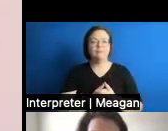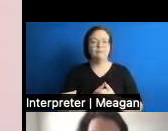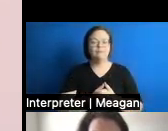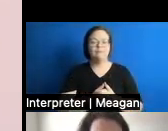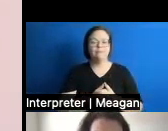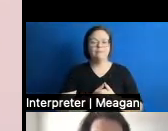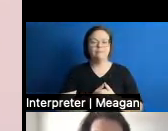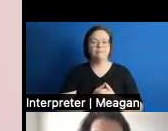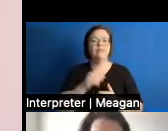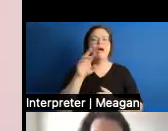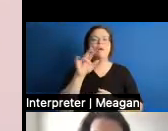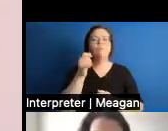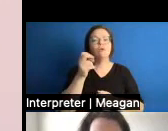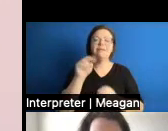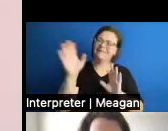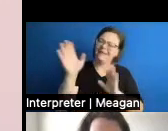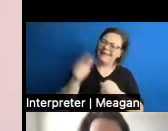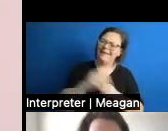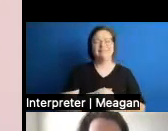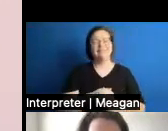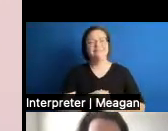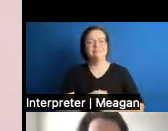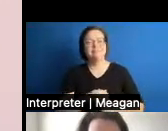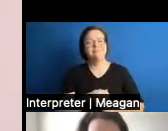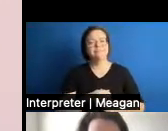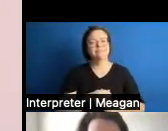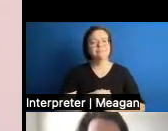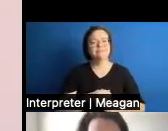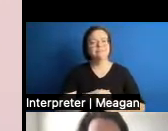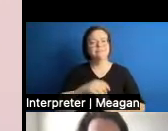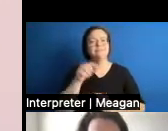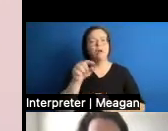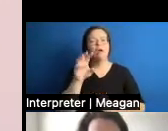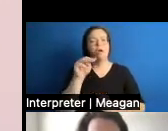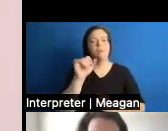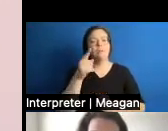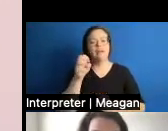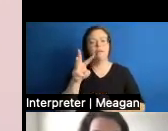Brandon, Oh Brandon. Hey, Matthew Dickman’s Husbandry, sweet. “Meditations on fatherhood and